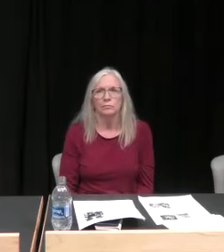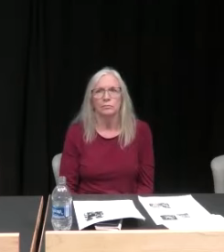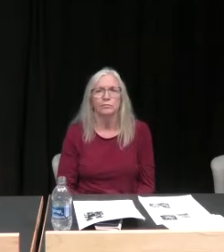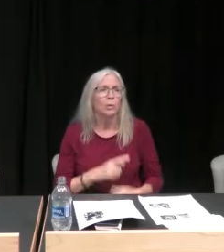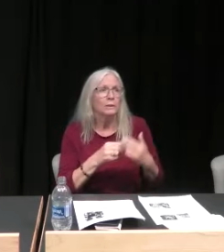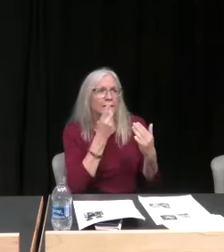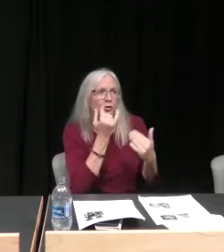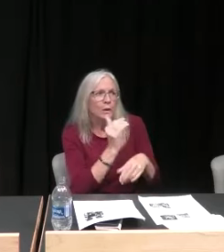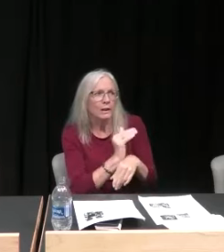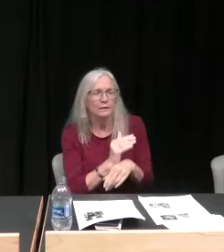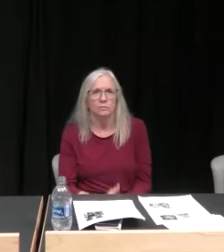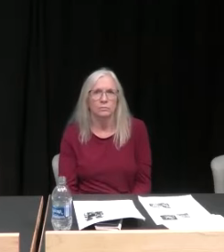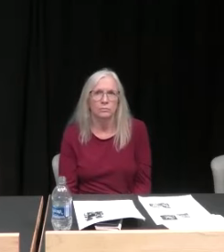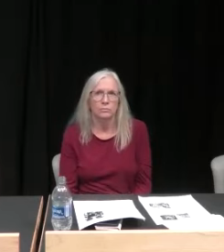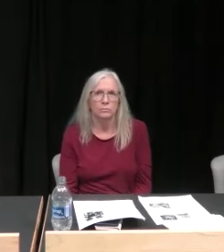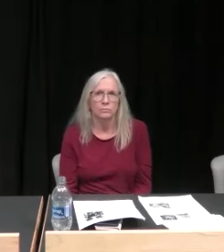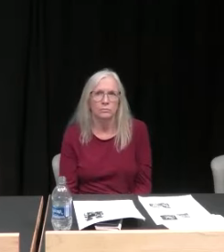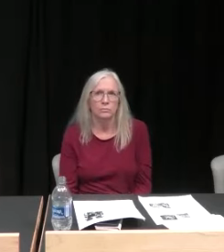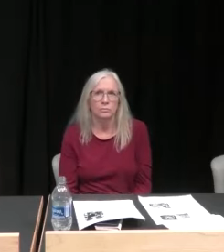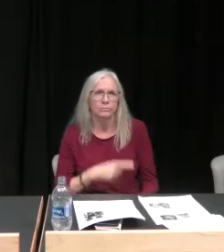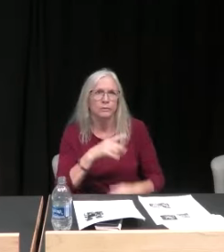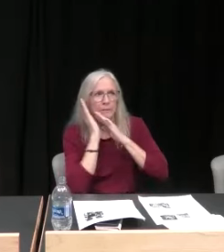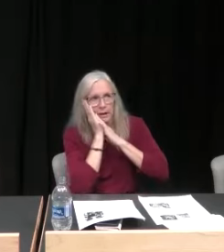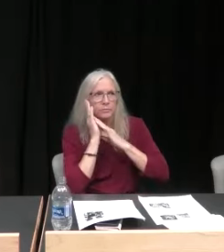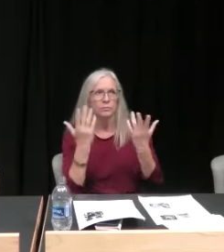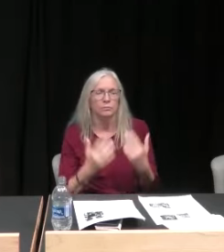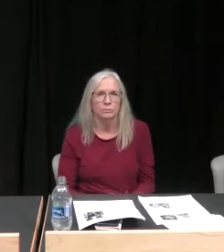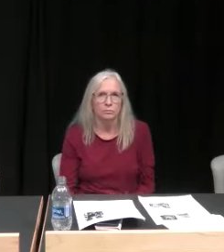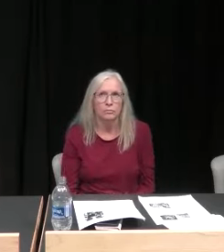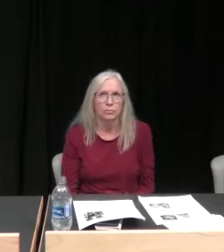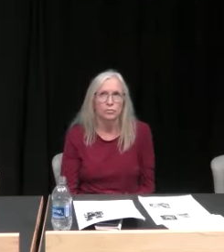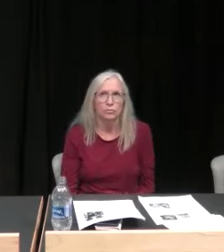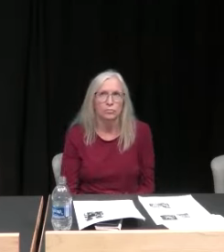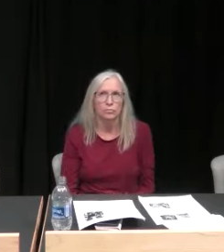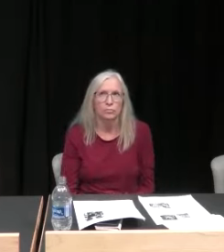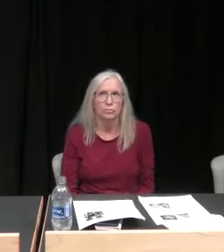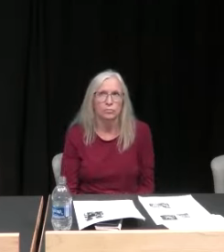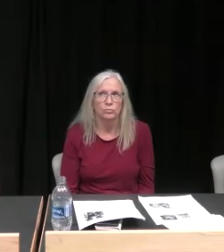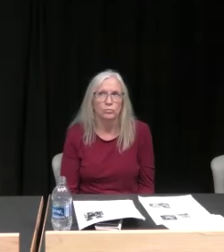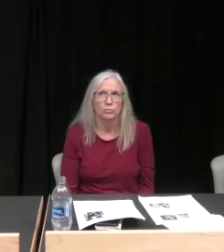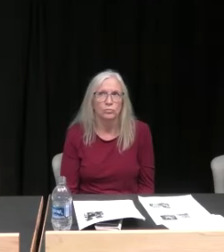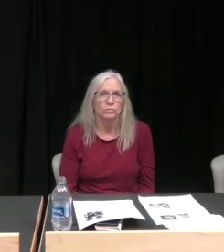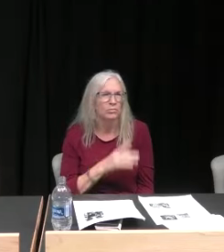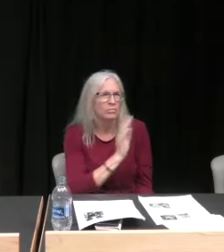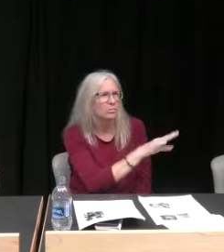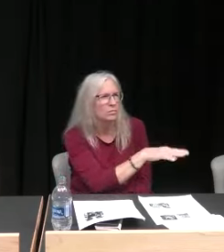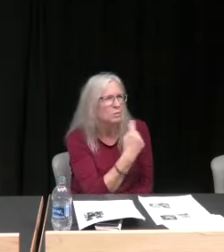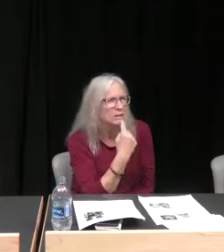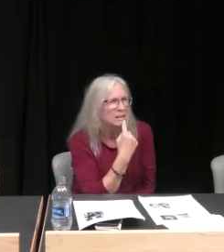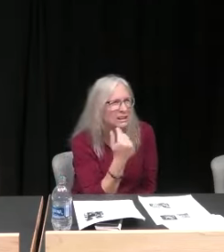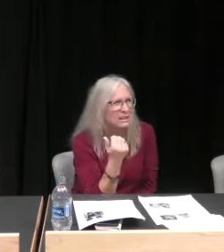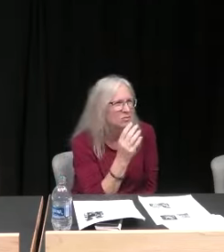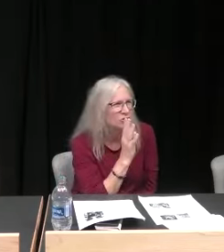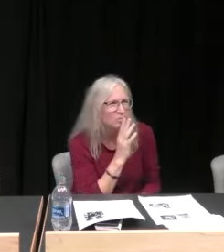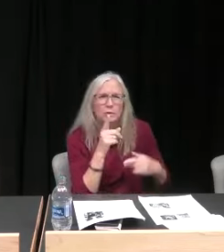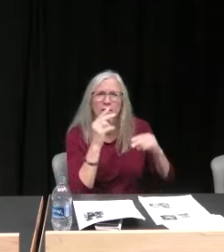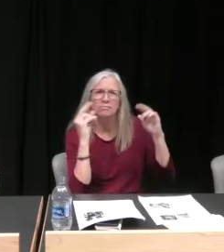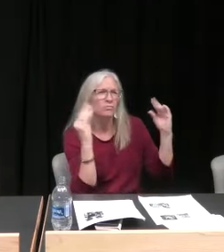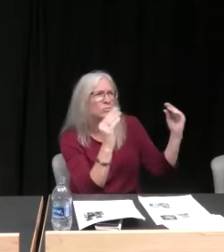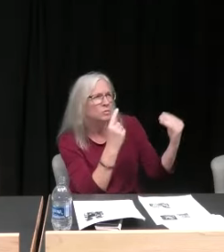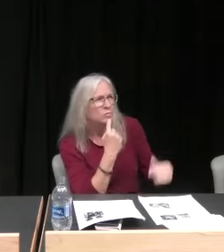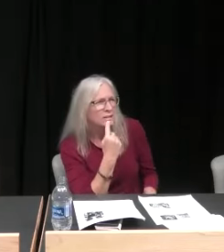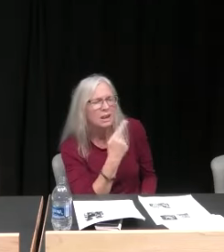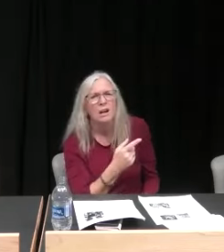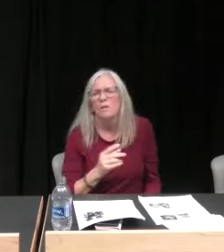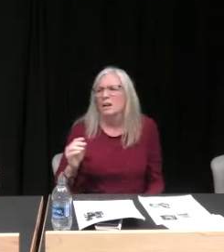like maybe it would be how are you how's the food it's time for bed what was that what was what was